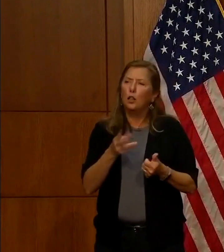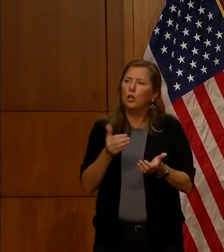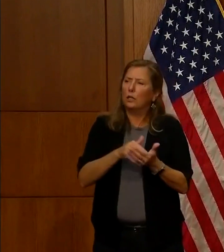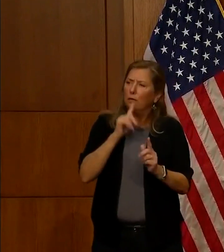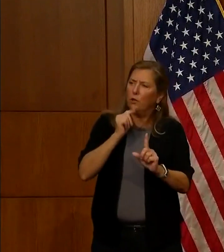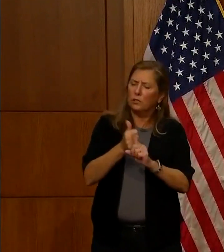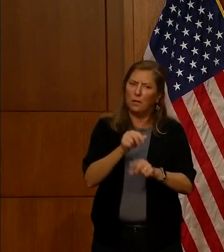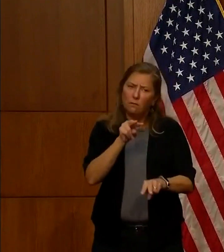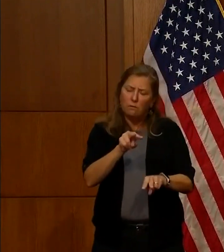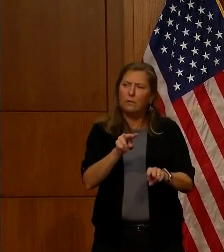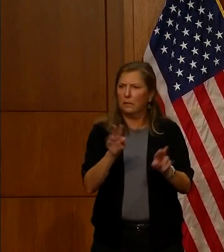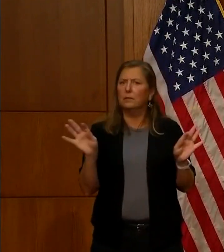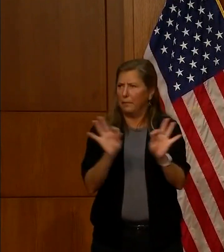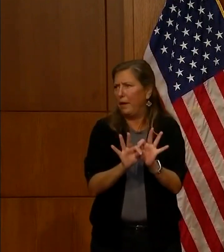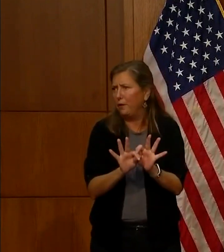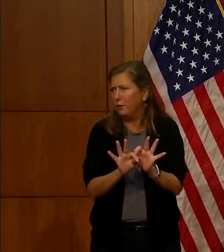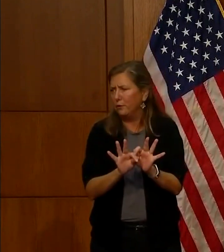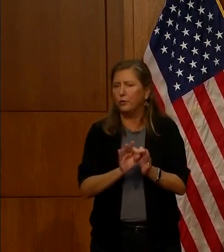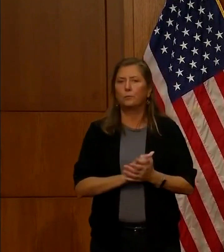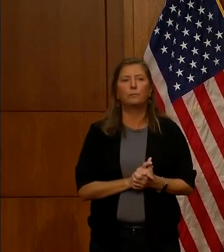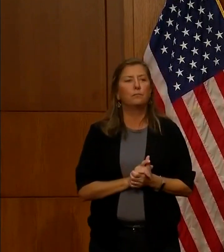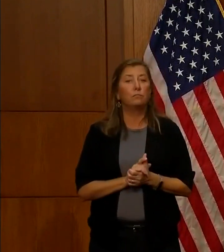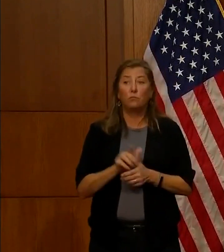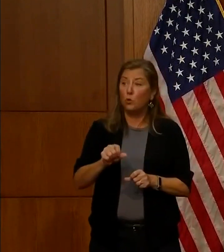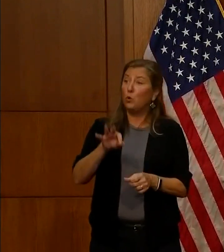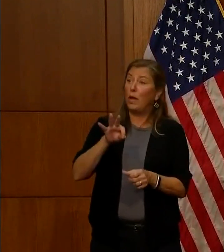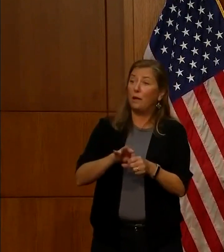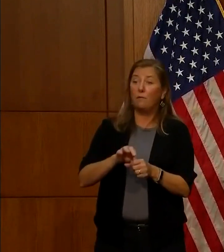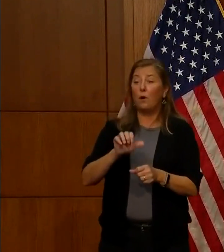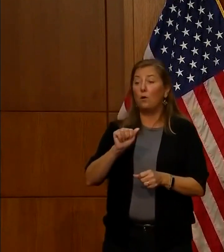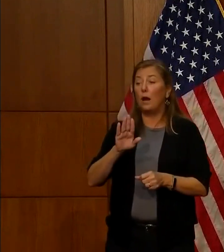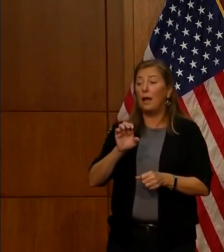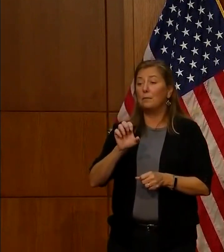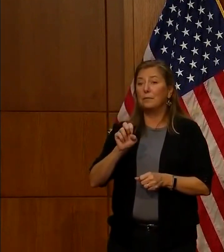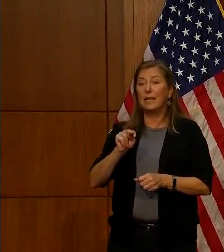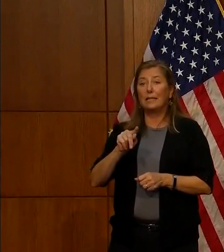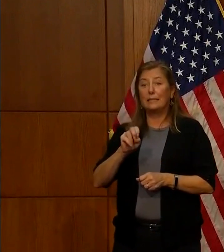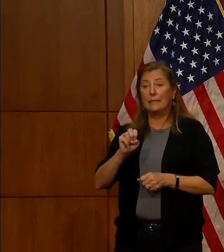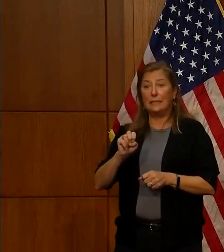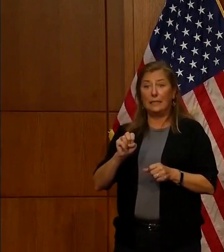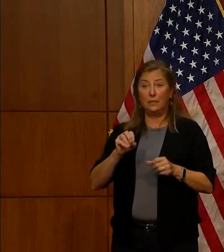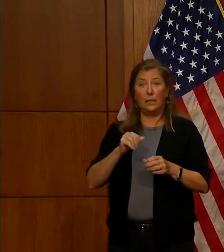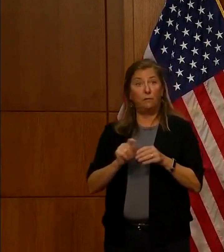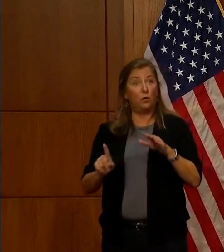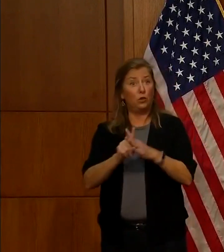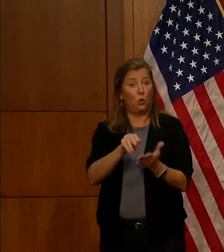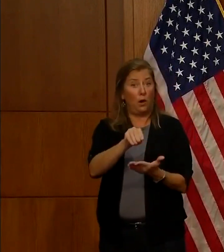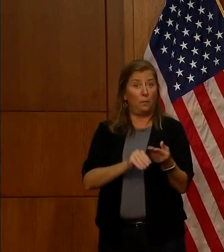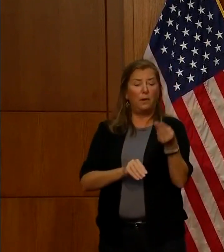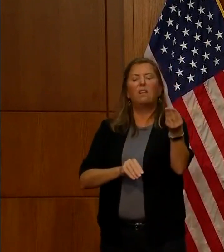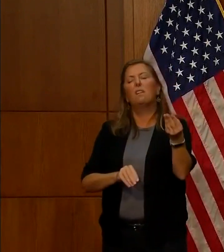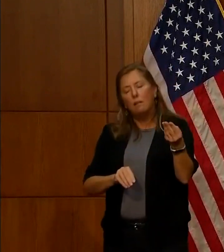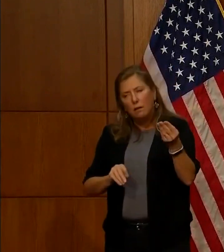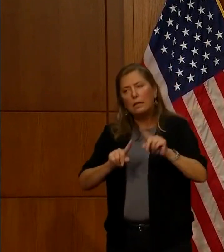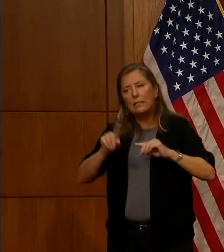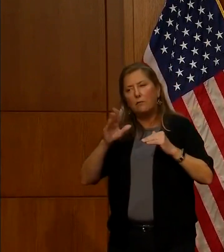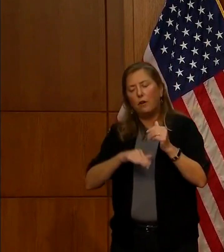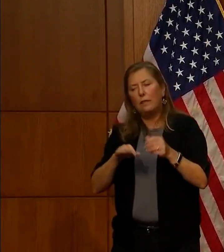IF YOU'RE REGISTERED GO ONLINE AND DOUBLE CHECK IT MATTERS.